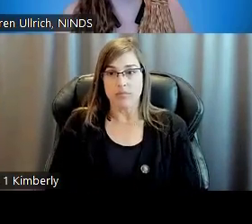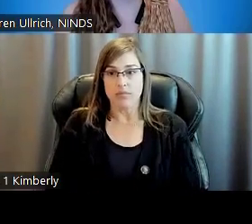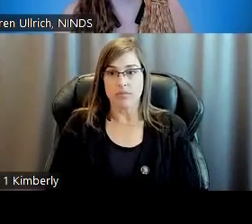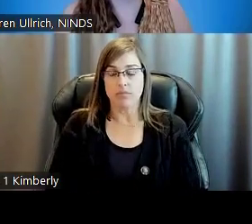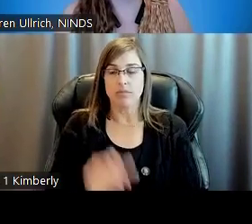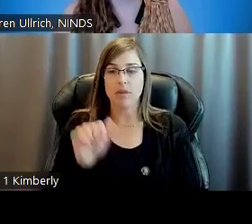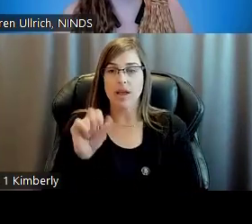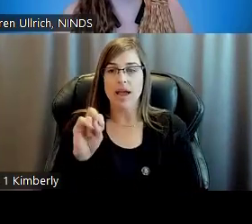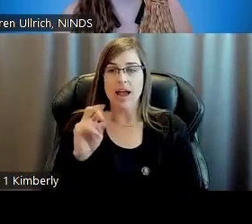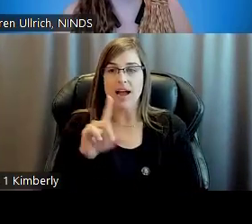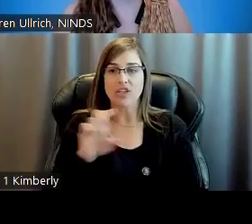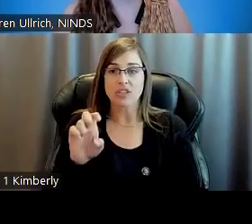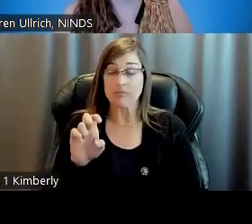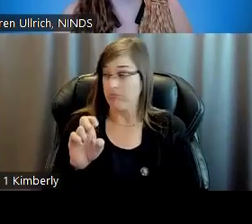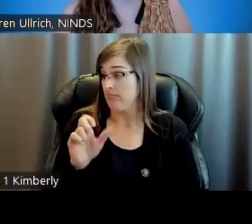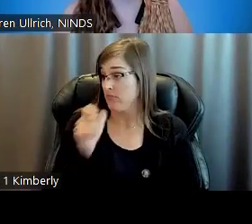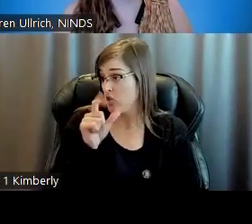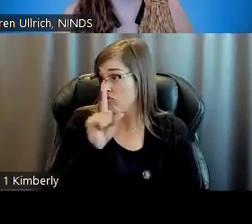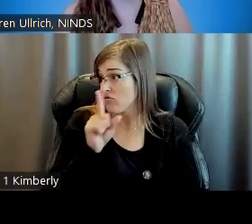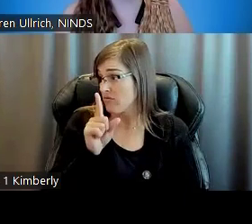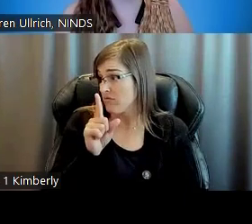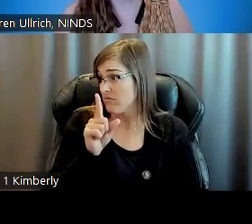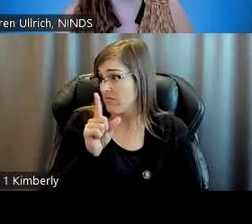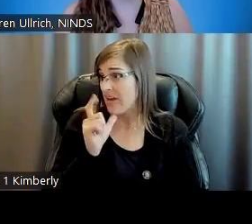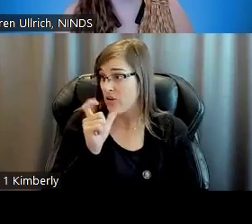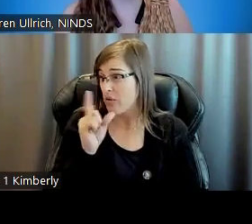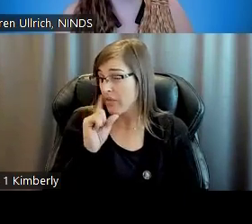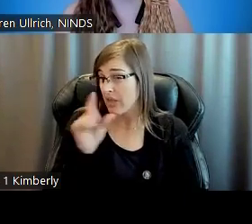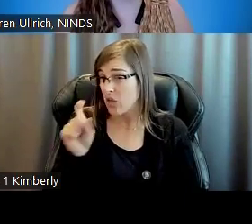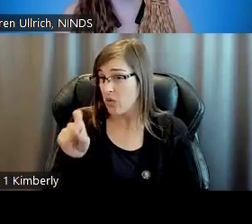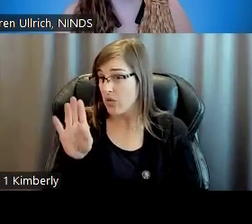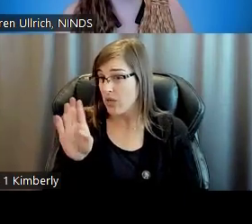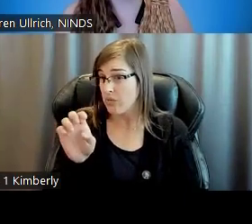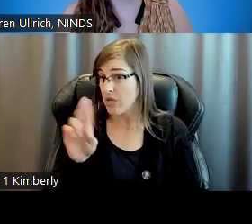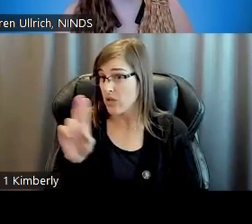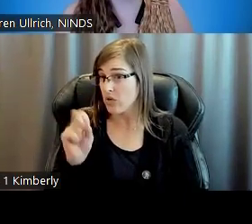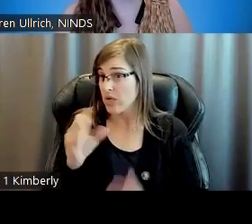Ashlee Van't Veer, PhD: I'm actually not sure. I don't think you need to be a US citizen,